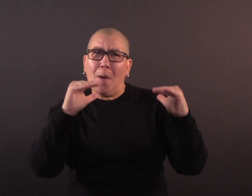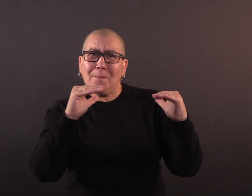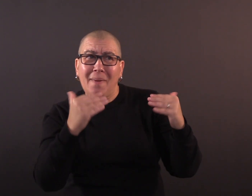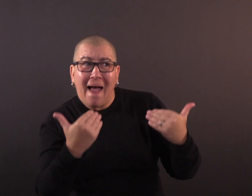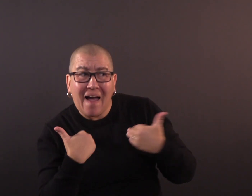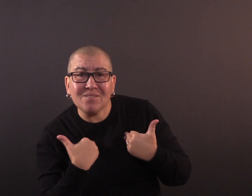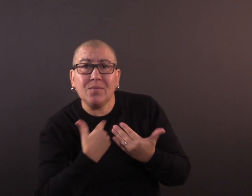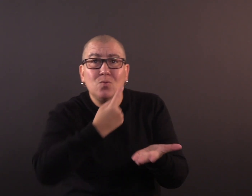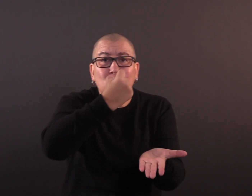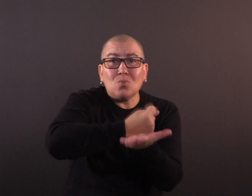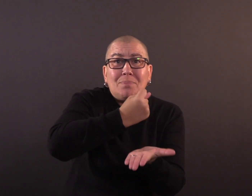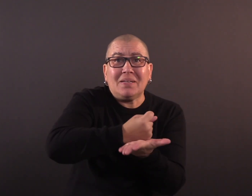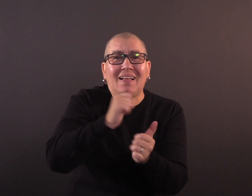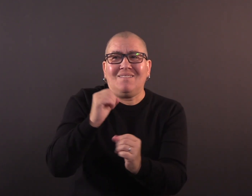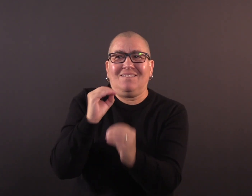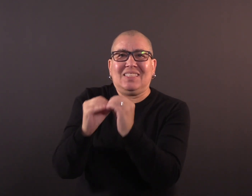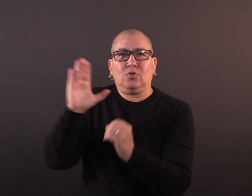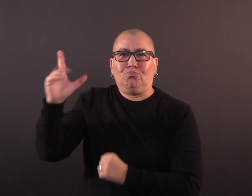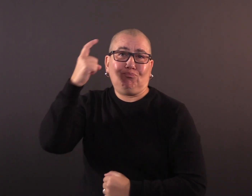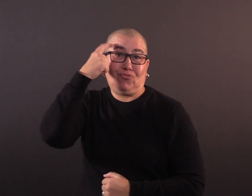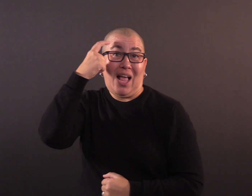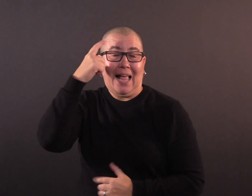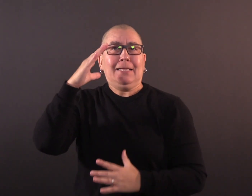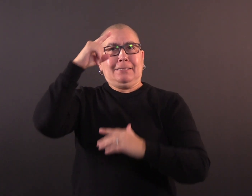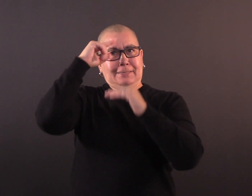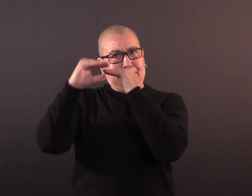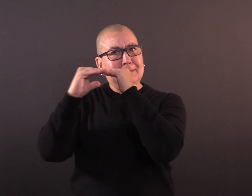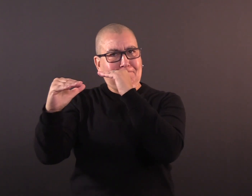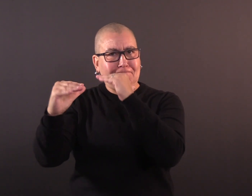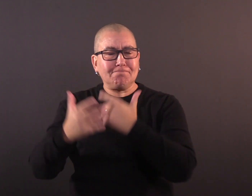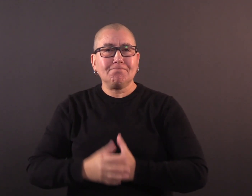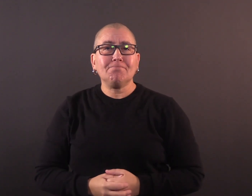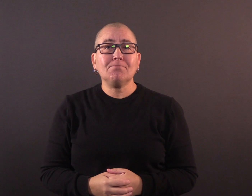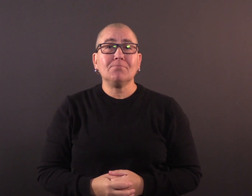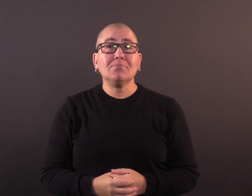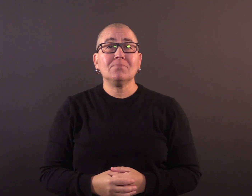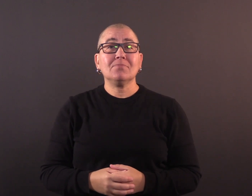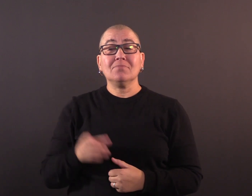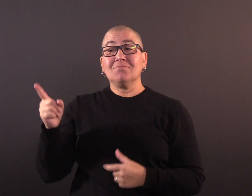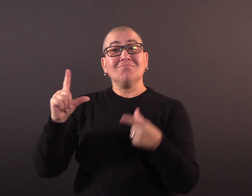she'd like a treatment that can undo what COVID has done to her brain.